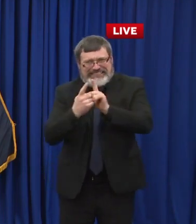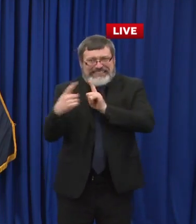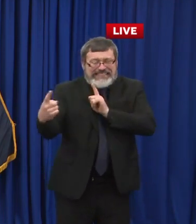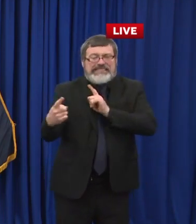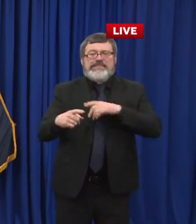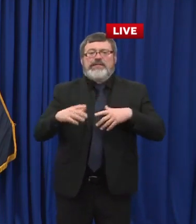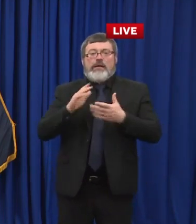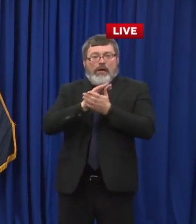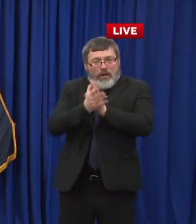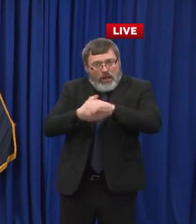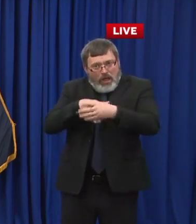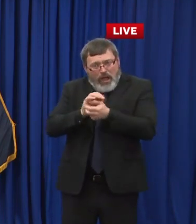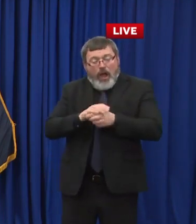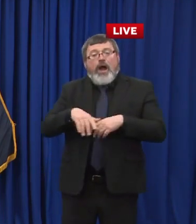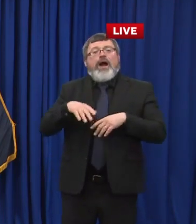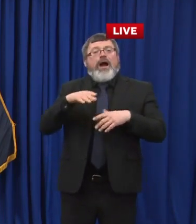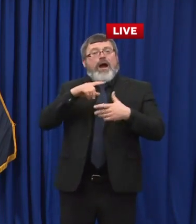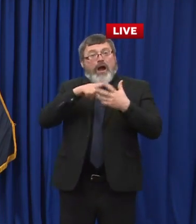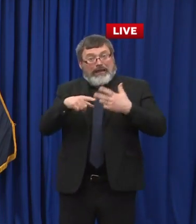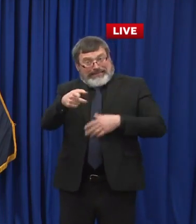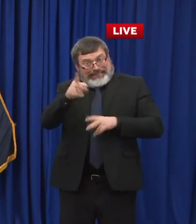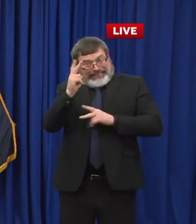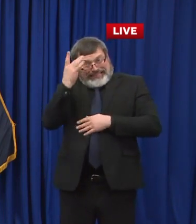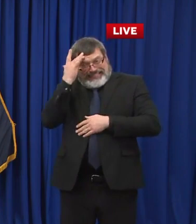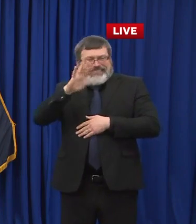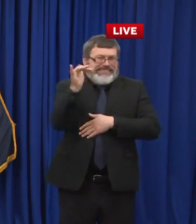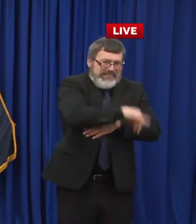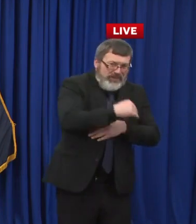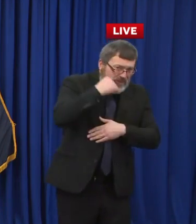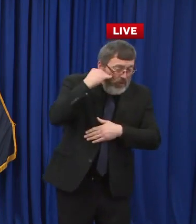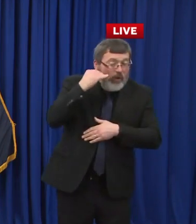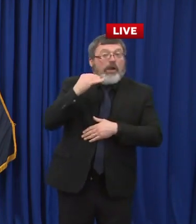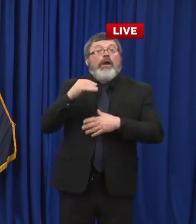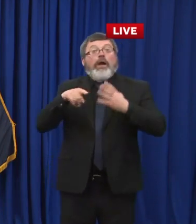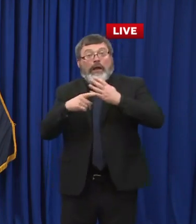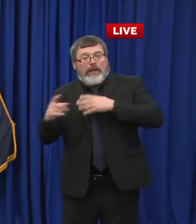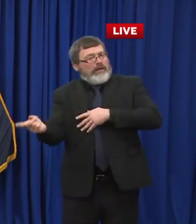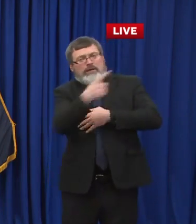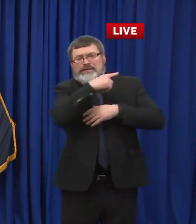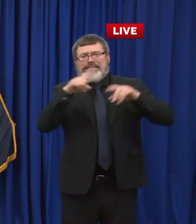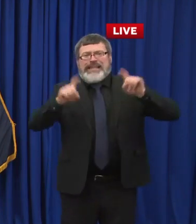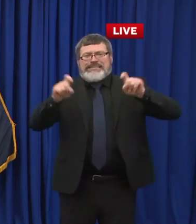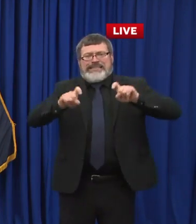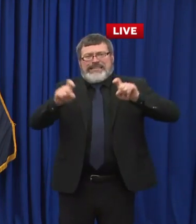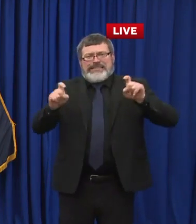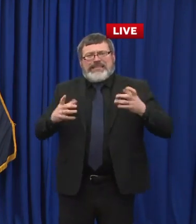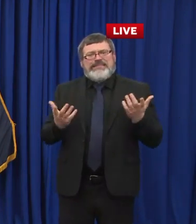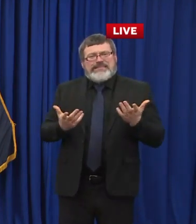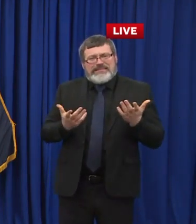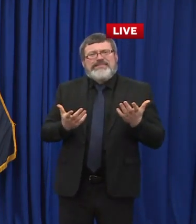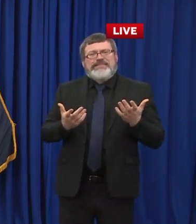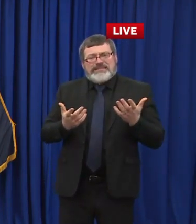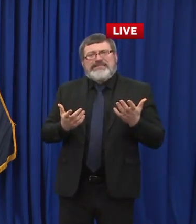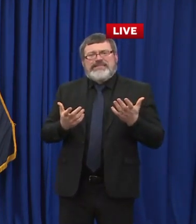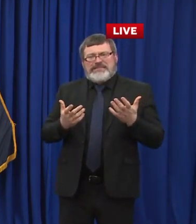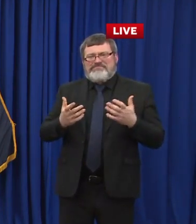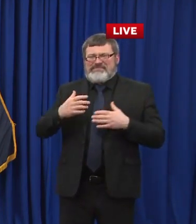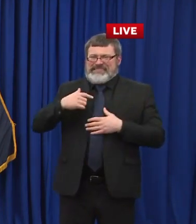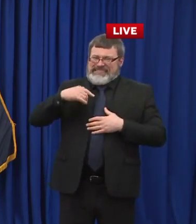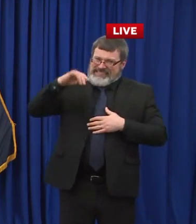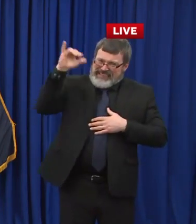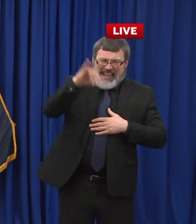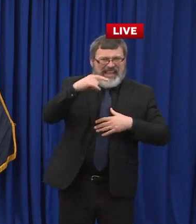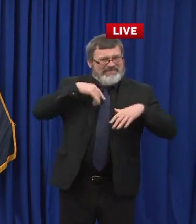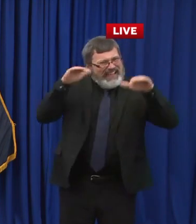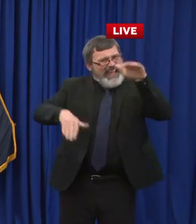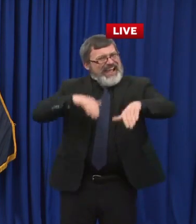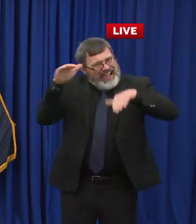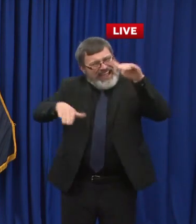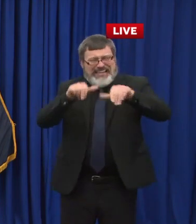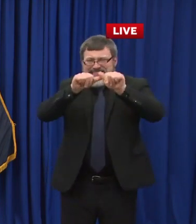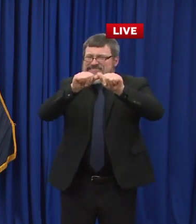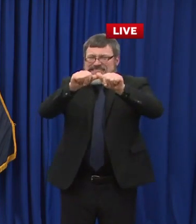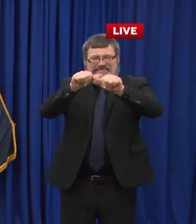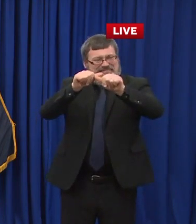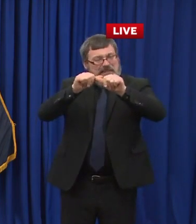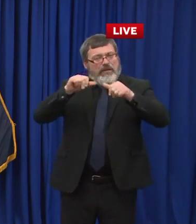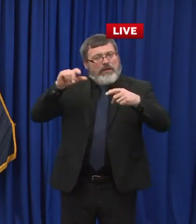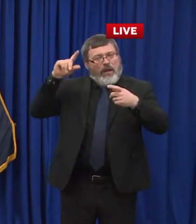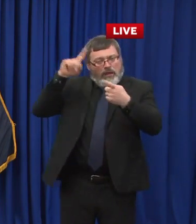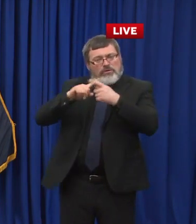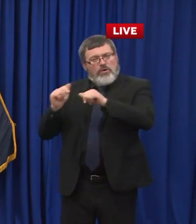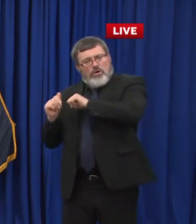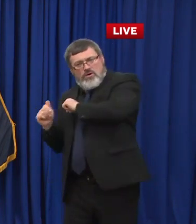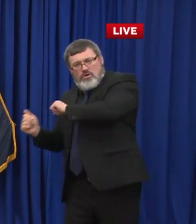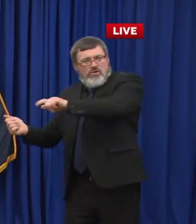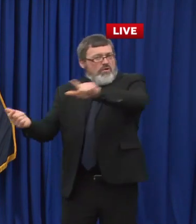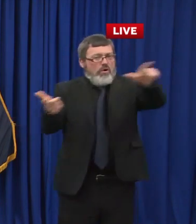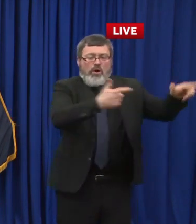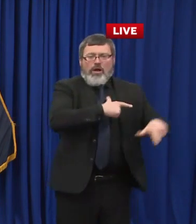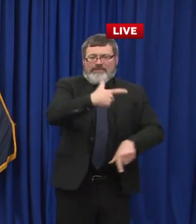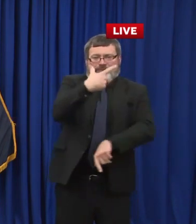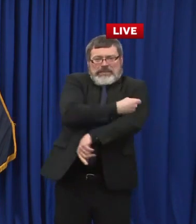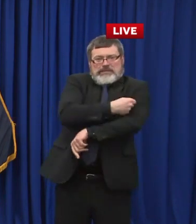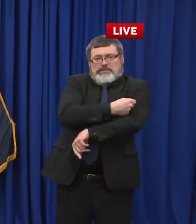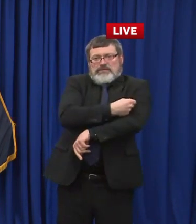DISTANCING, FACE MASKS, GOOD HAND HYGIENE CONTINUES TO BE THE WAY WE HAVE TO CONTROL THE PANDEMIC UNTIL WE HAVE WIDESPREAD SUPPLY OF A VACCINE.